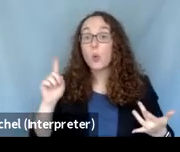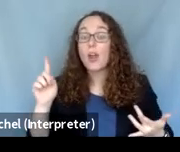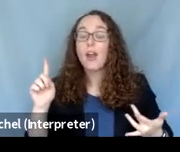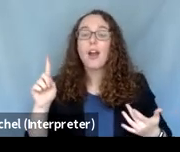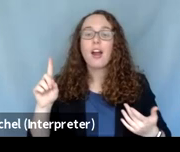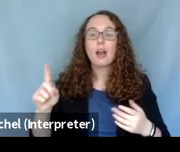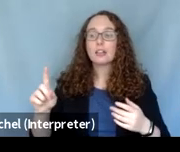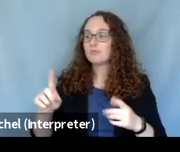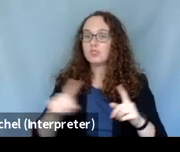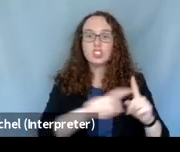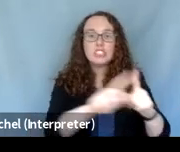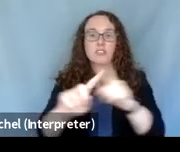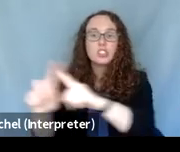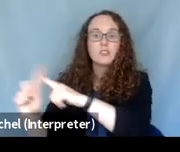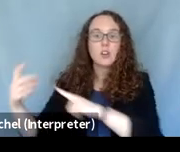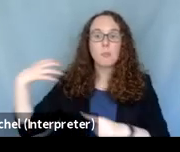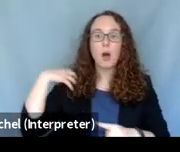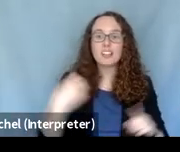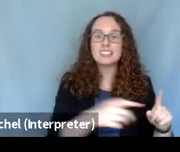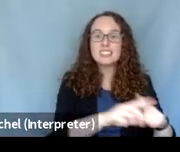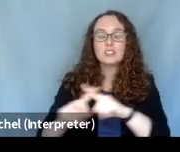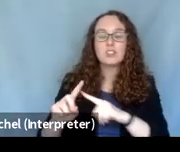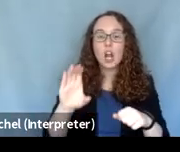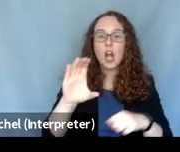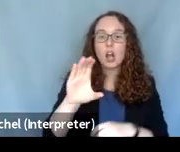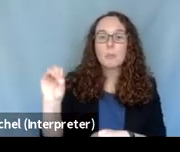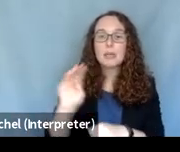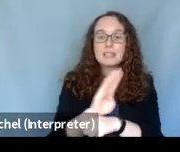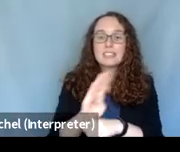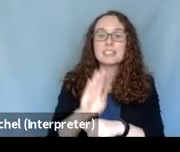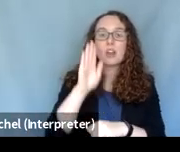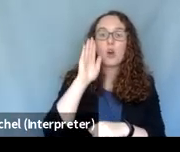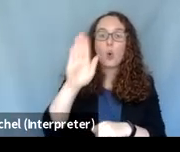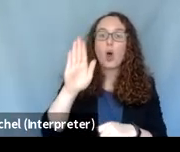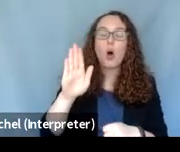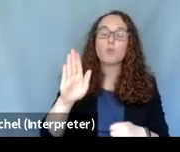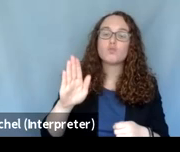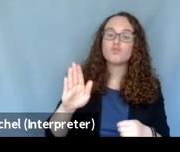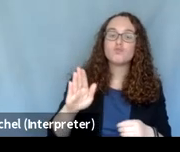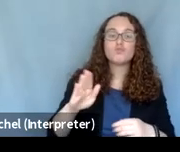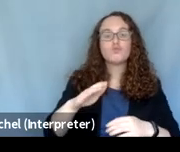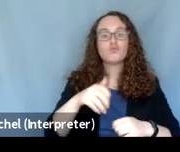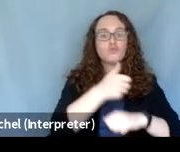be mindful of your emails and check social media, check the Fresno City College website for dates